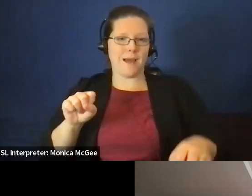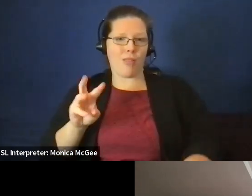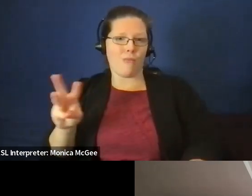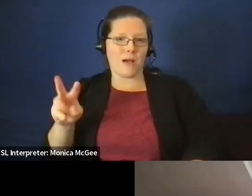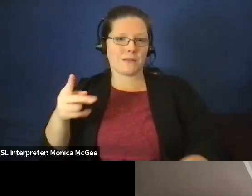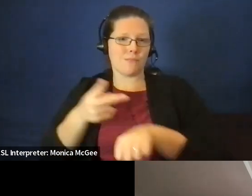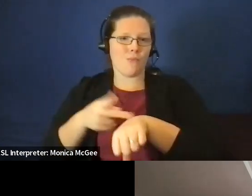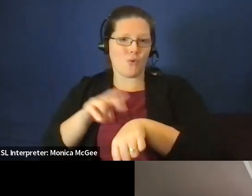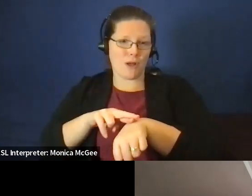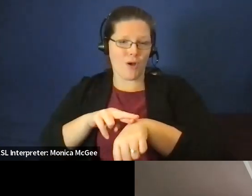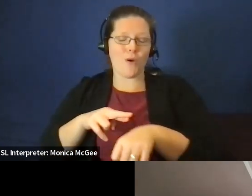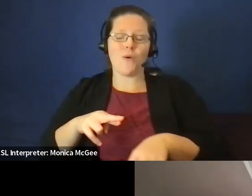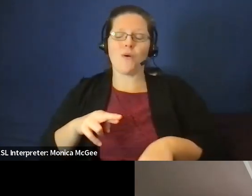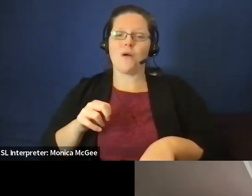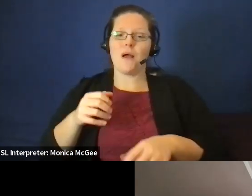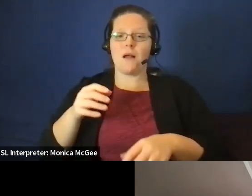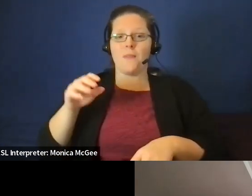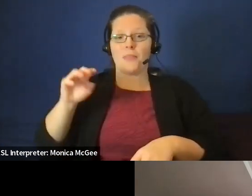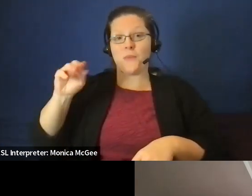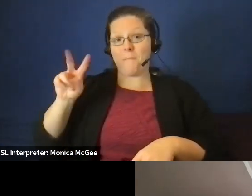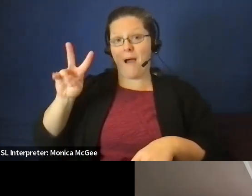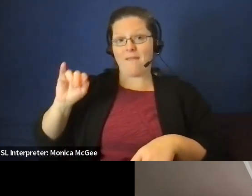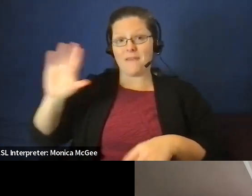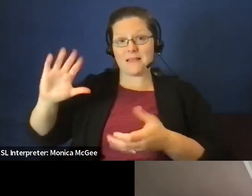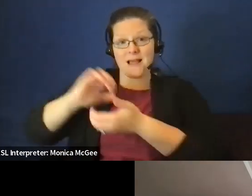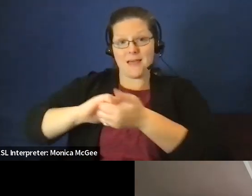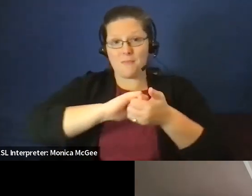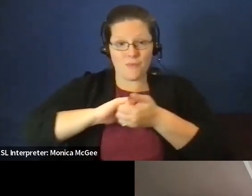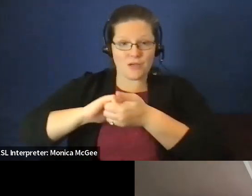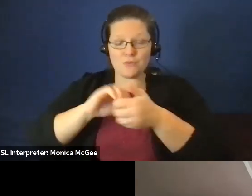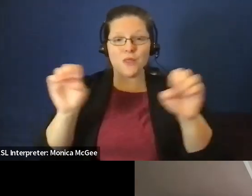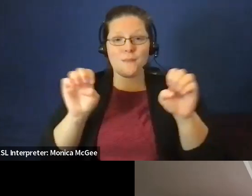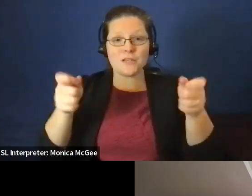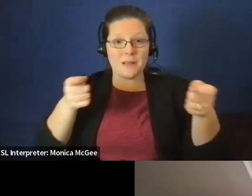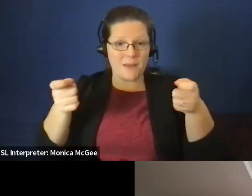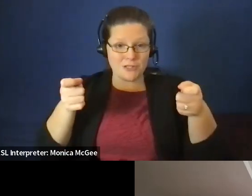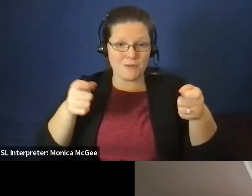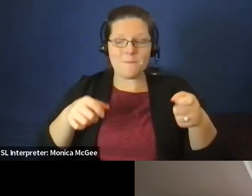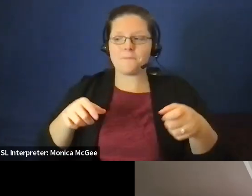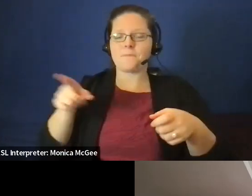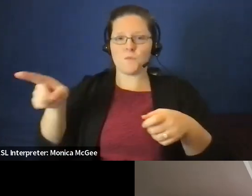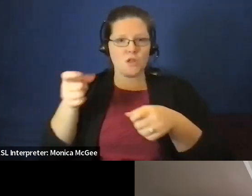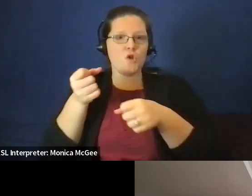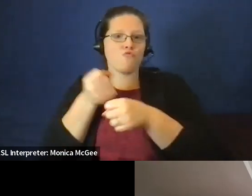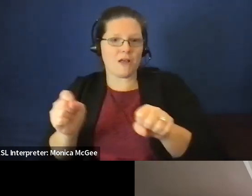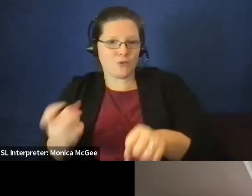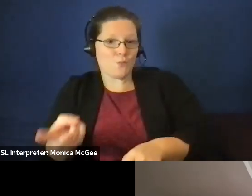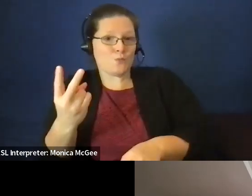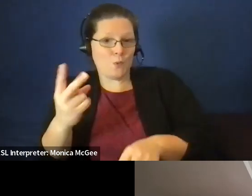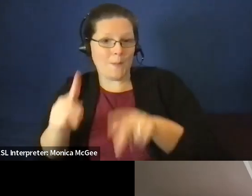examples from success, in 2020, in January, just ahead of COVID, there was a massive earthquake in southwest